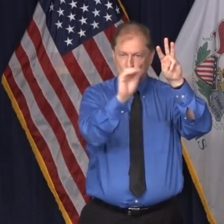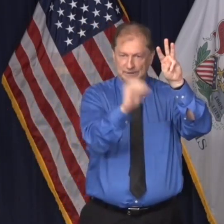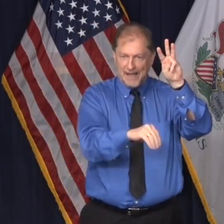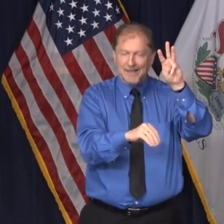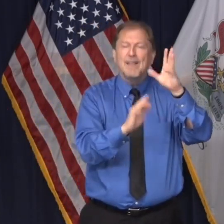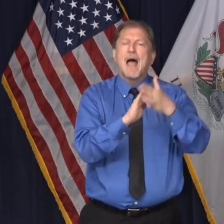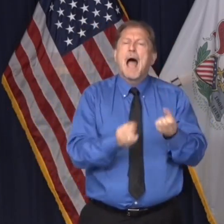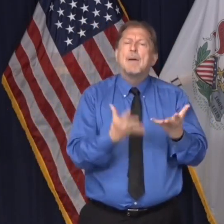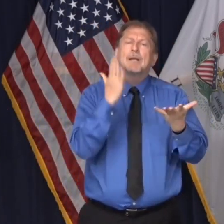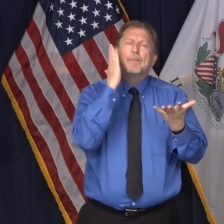IN THE WEST SUBURBS 15.9% OR 77 BEDS.